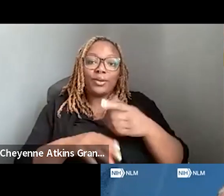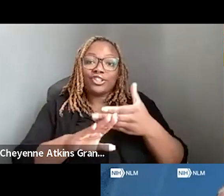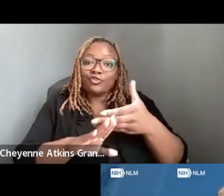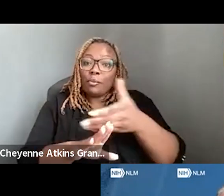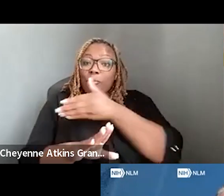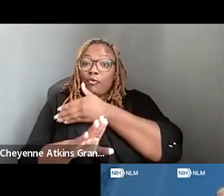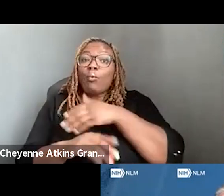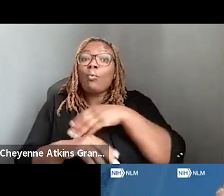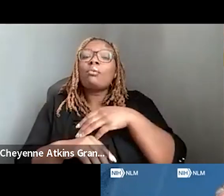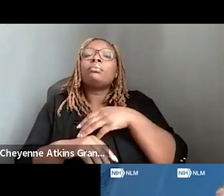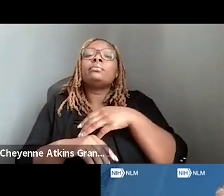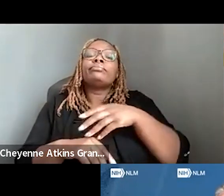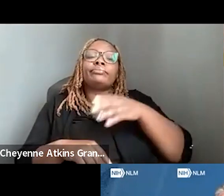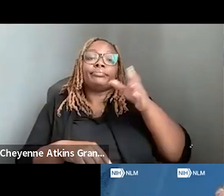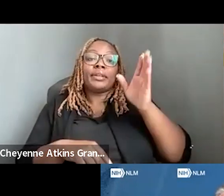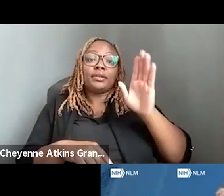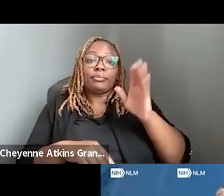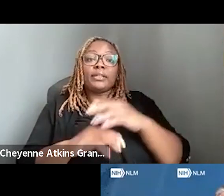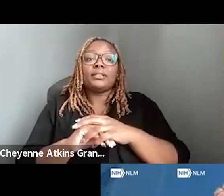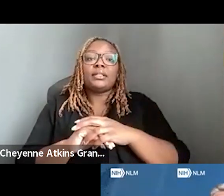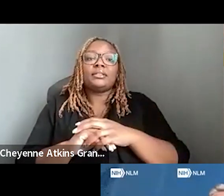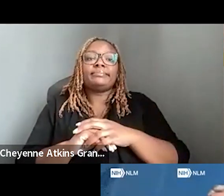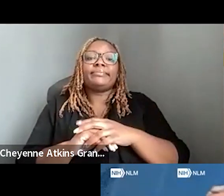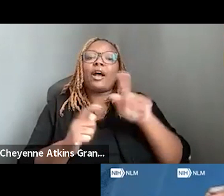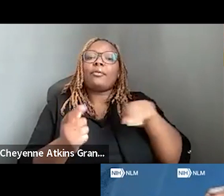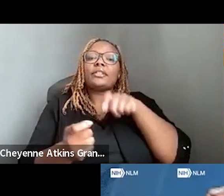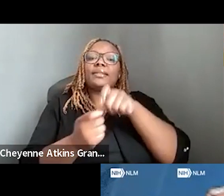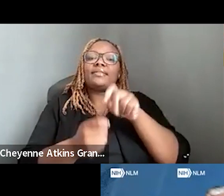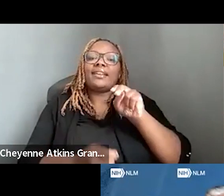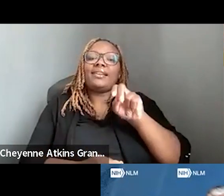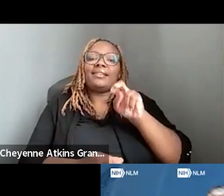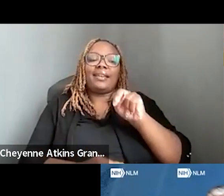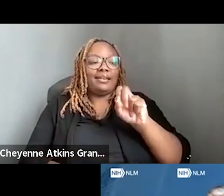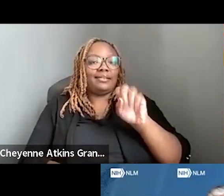in the presentation that were specific to NSF systems, and then we'll transition